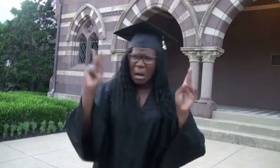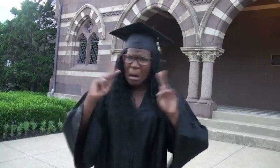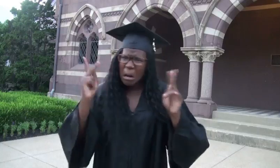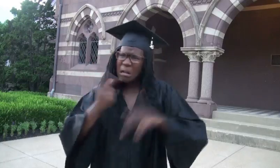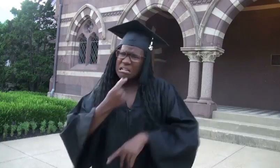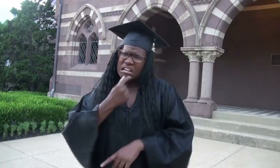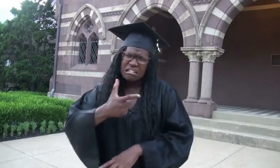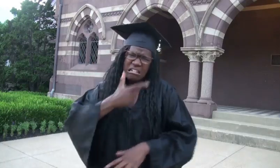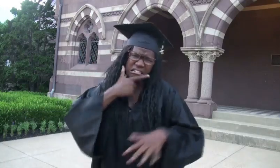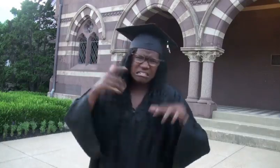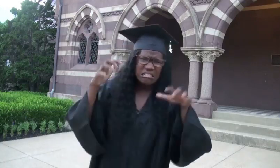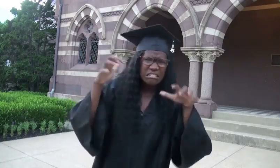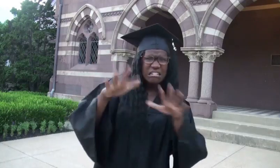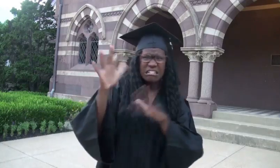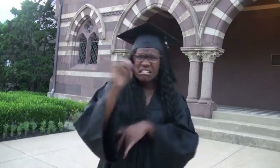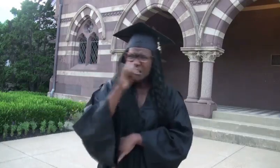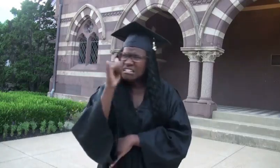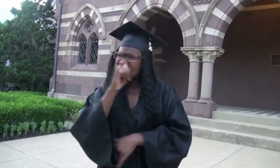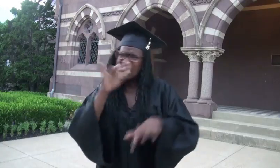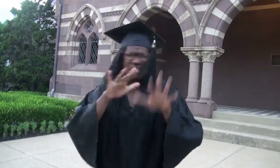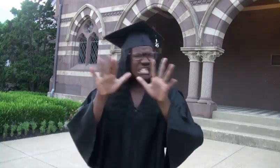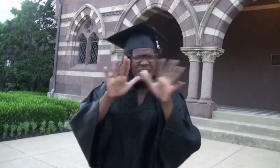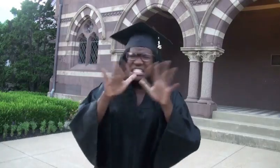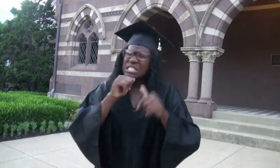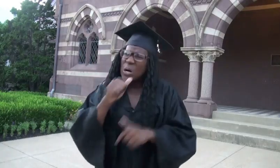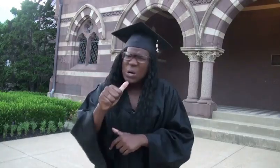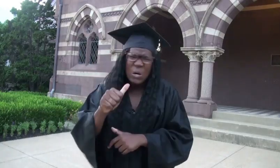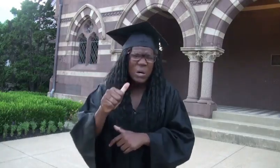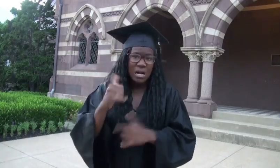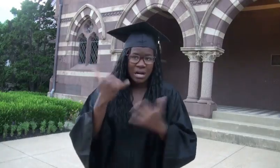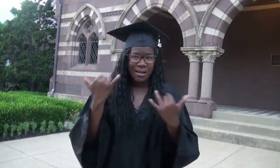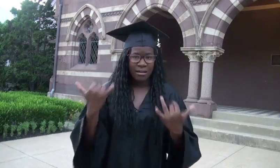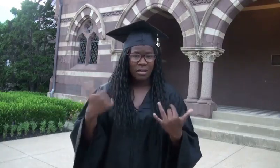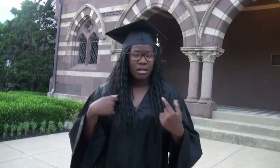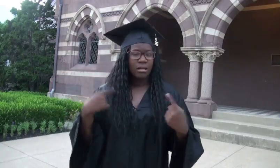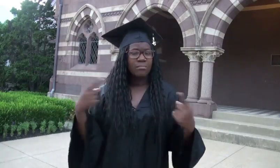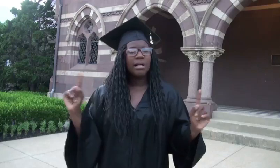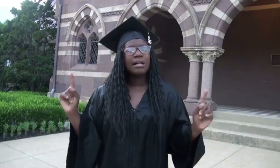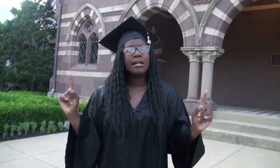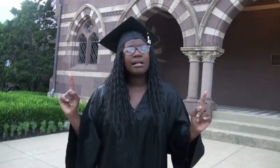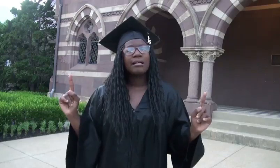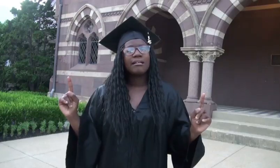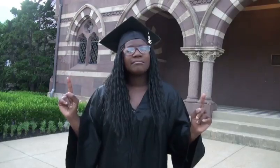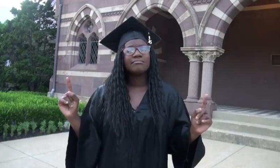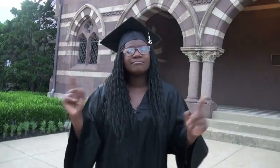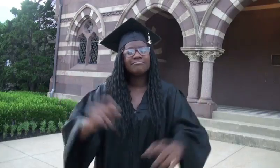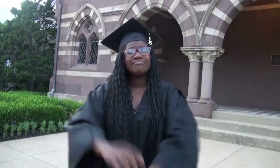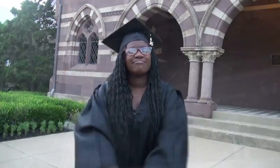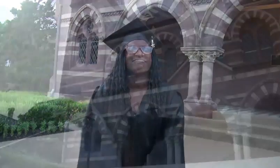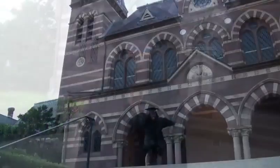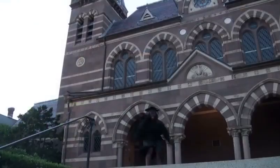all the horrible things they said were here But I am here and I made it!